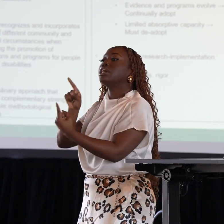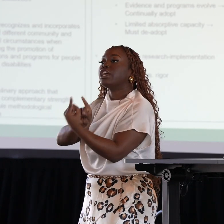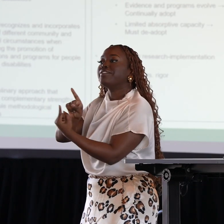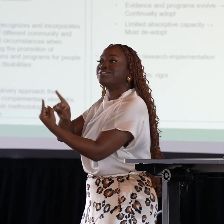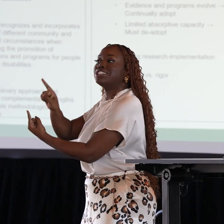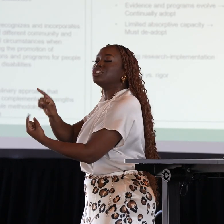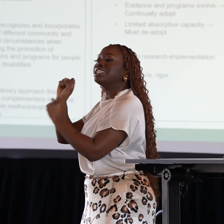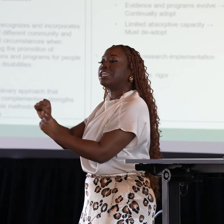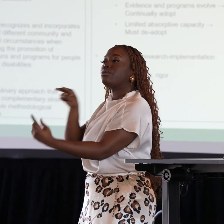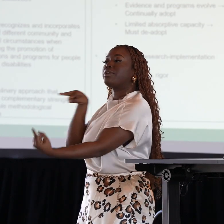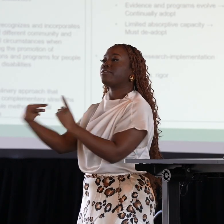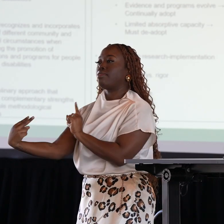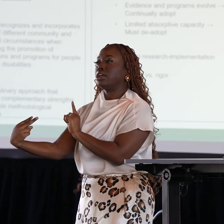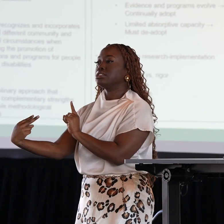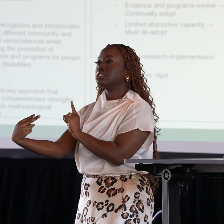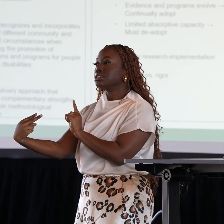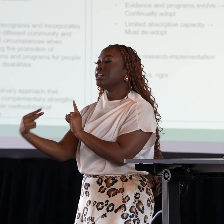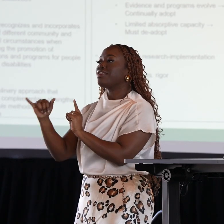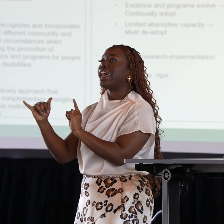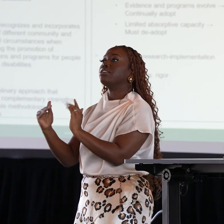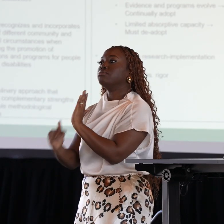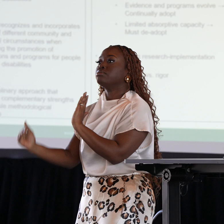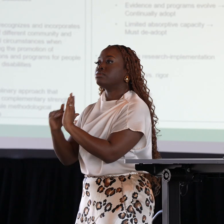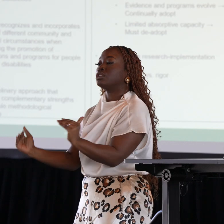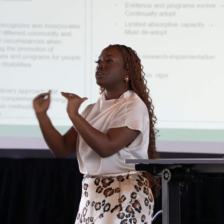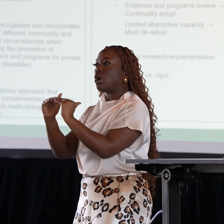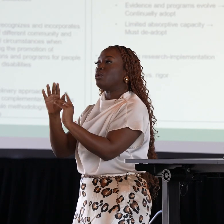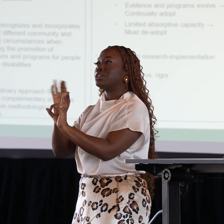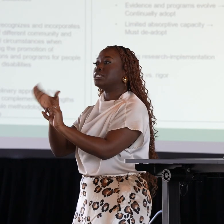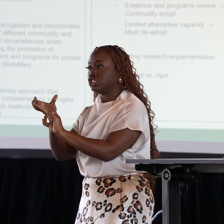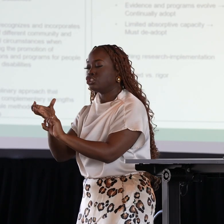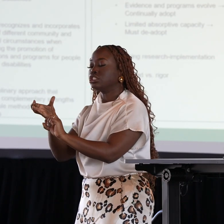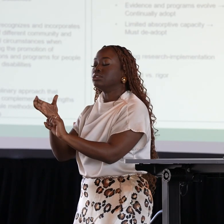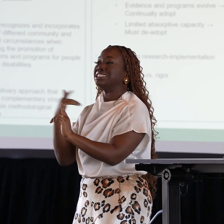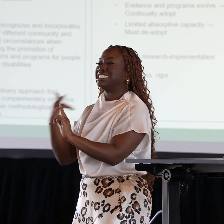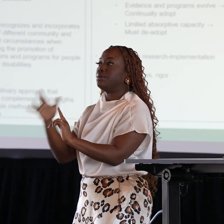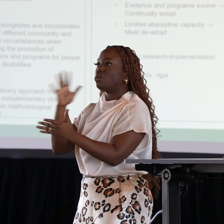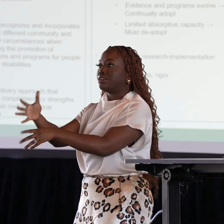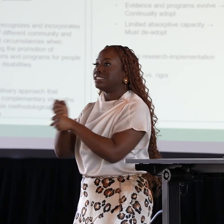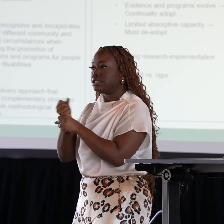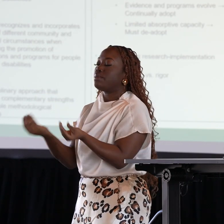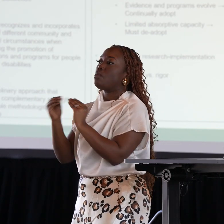can reflect those co occurring and comorbid conditions, which typically will demand multiple kinds of evidence based